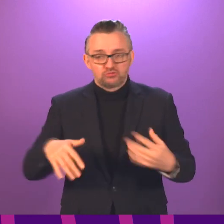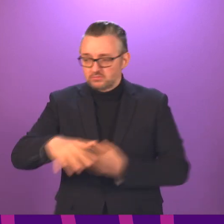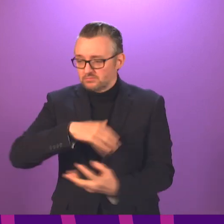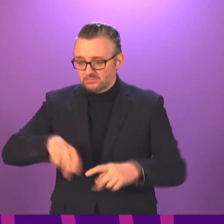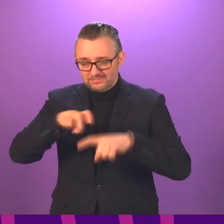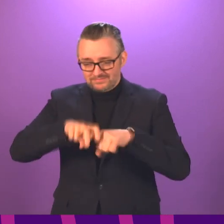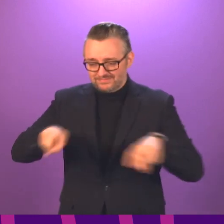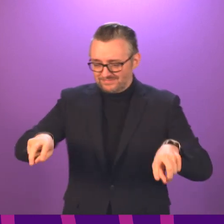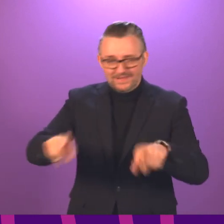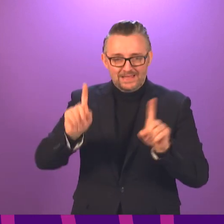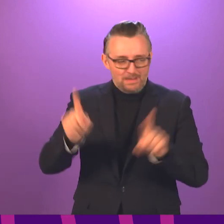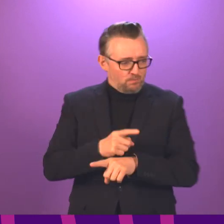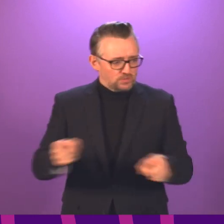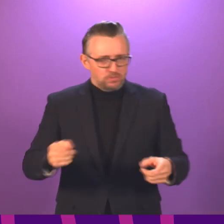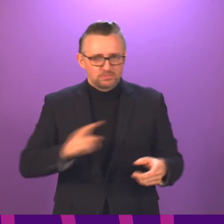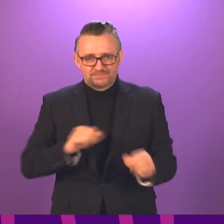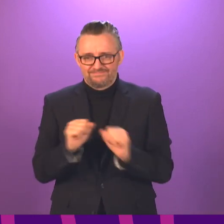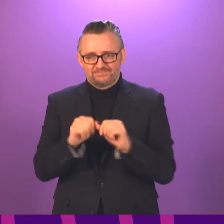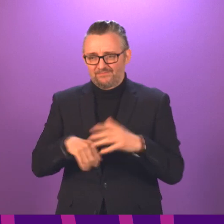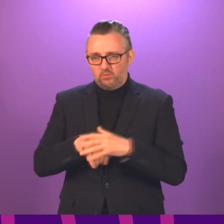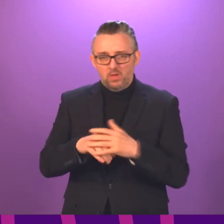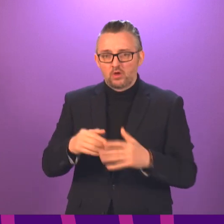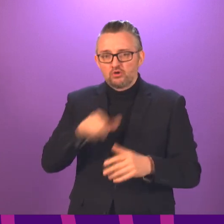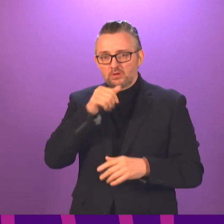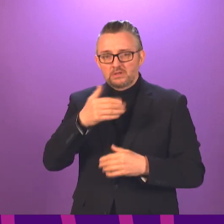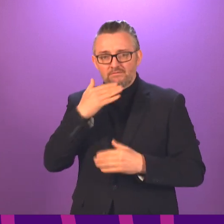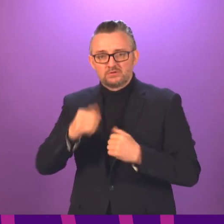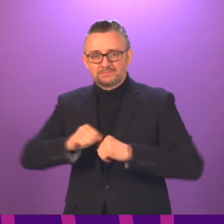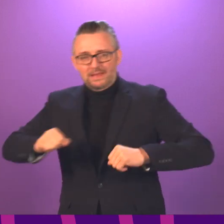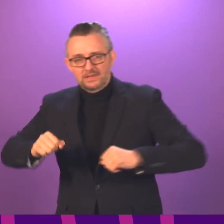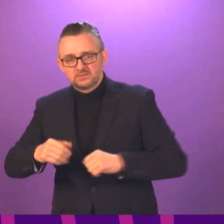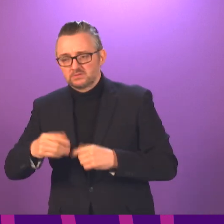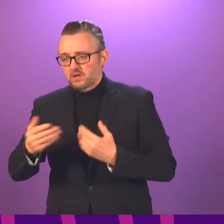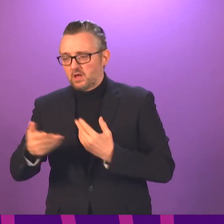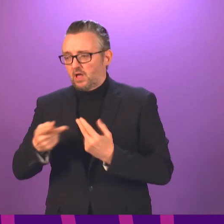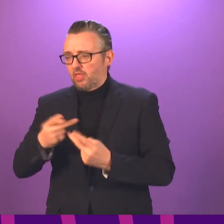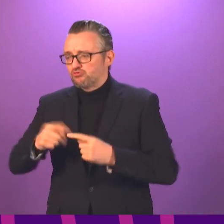with the 2m rule and there are no extra classrooms or staff to man the split or composite classes